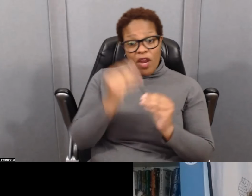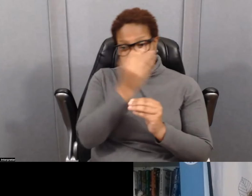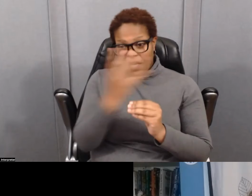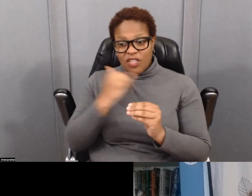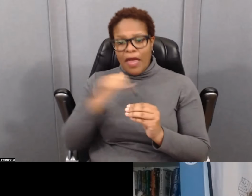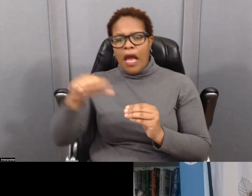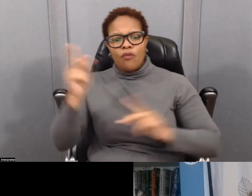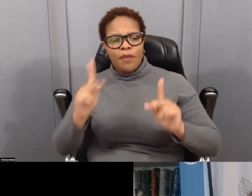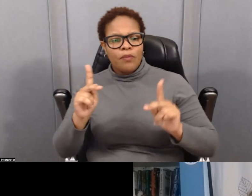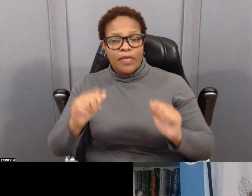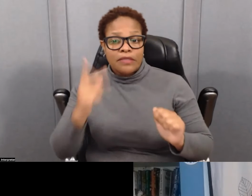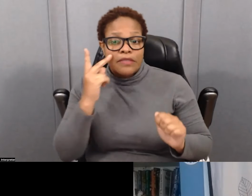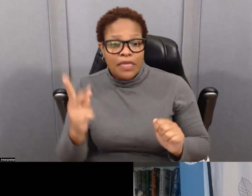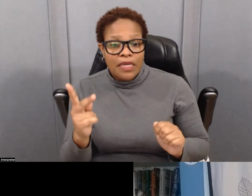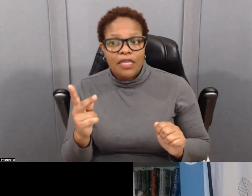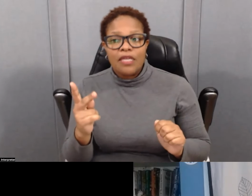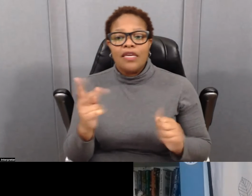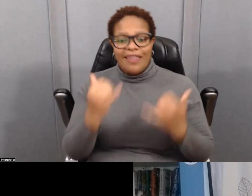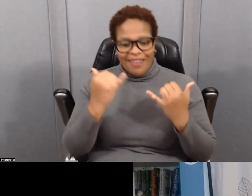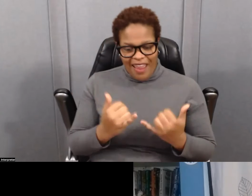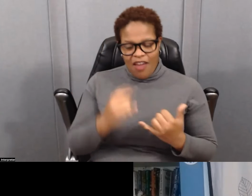I think we get into the thought process